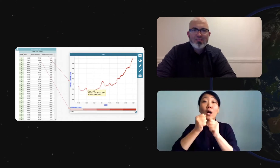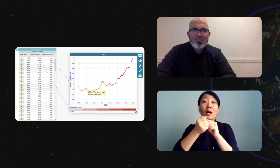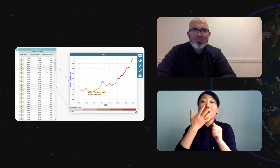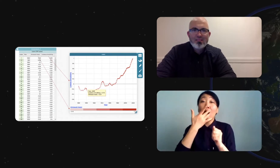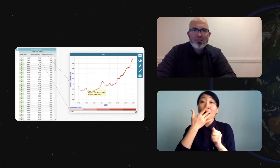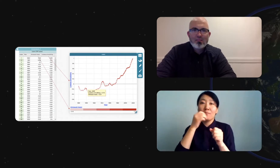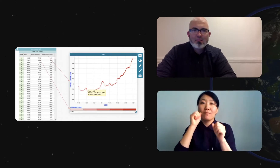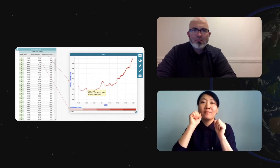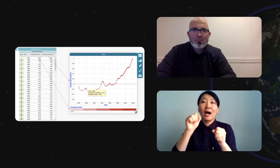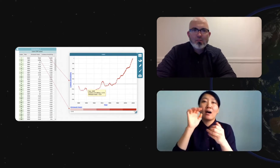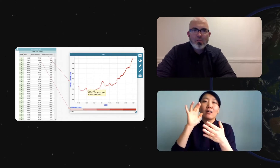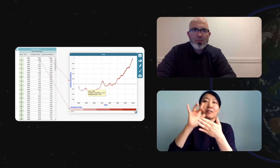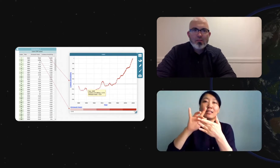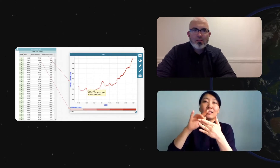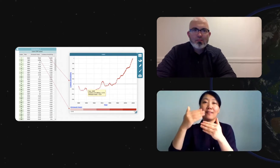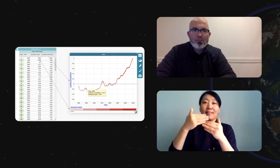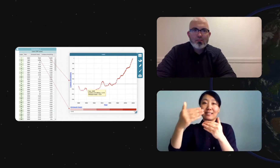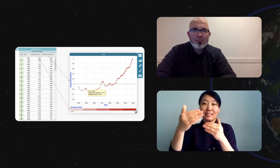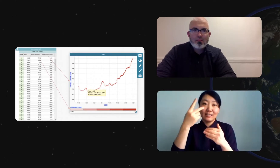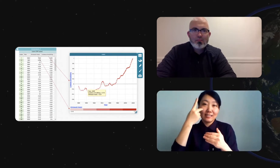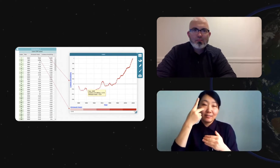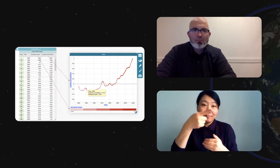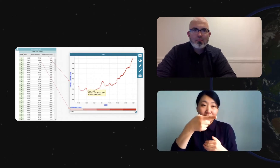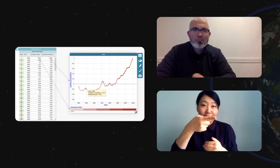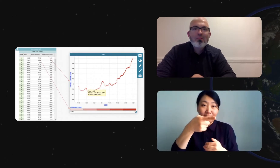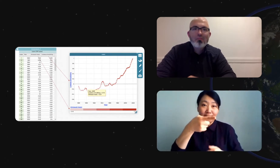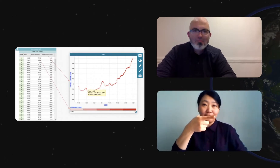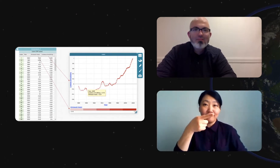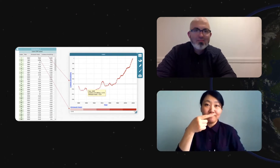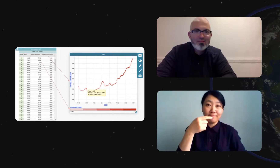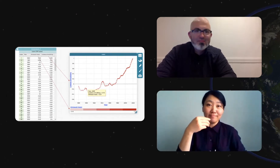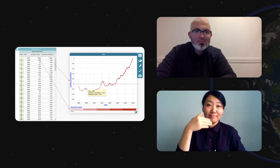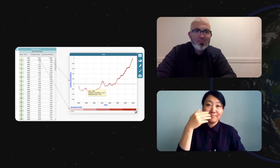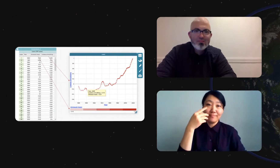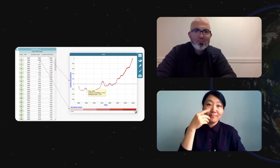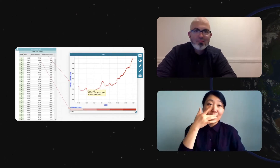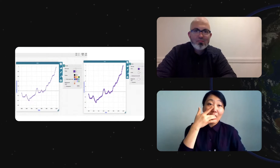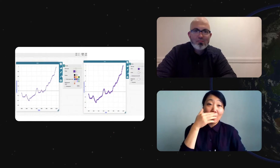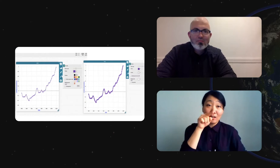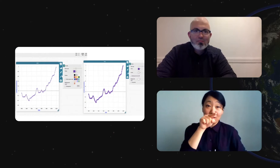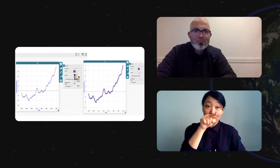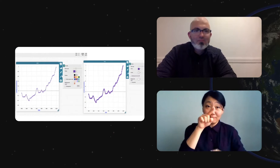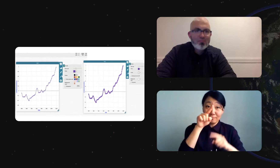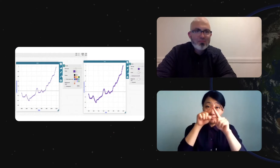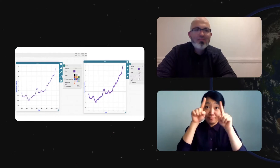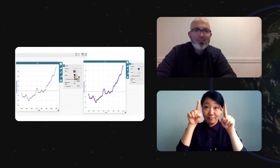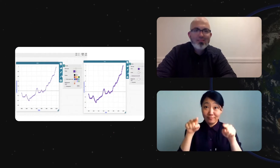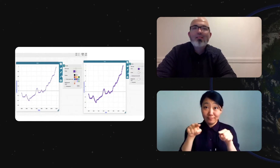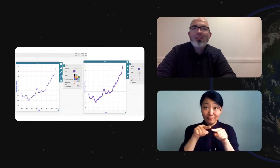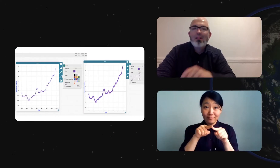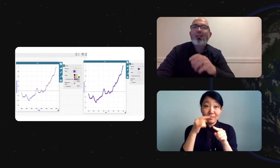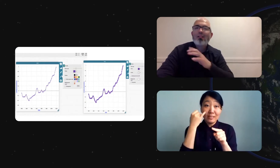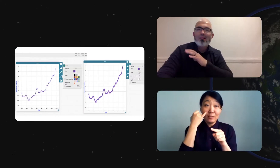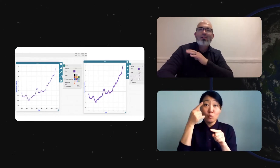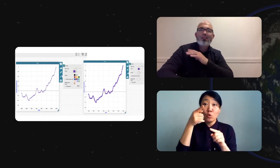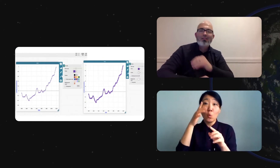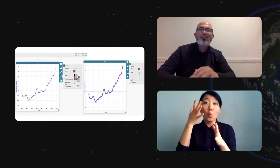If you didn't like the color, the red tones, you can make changes to the colors on the